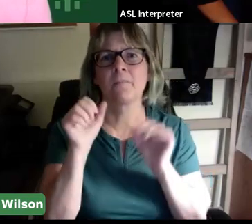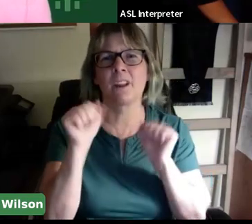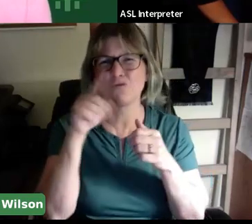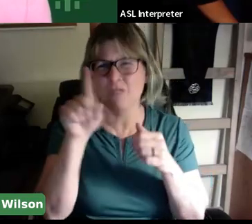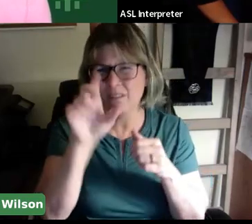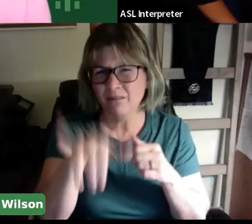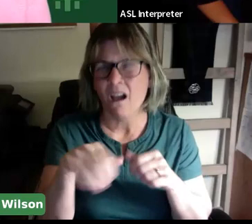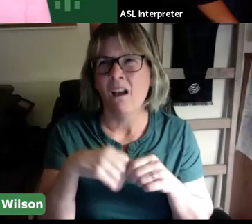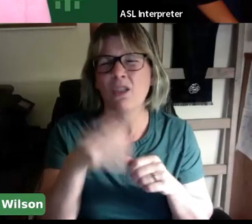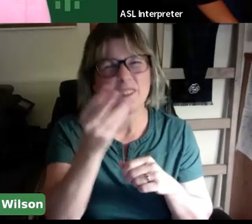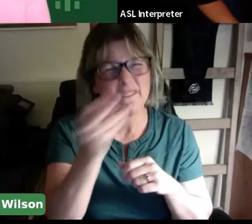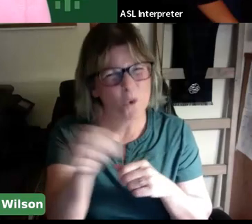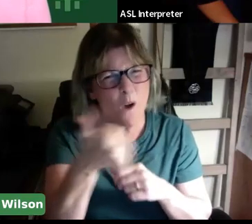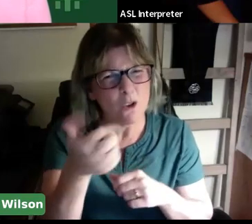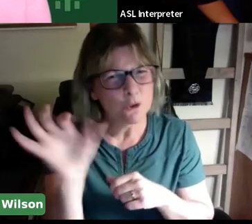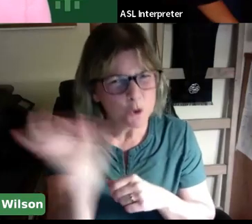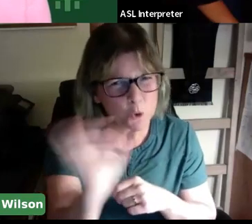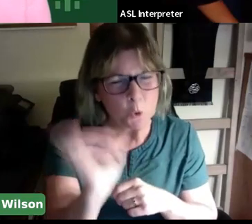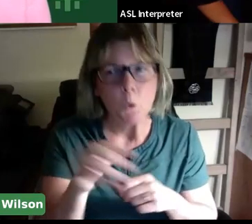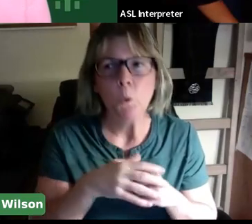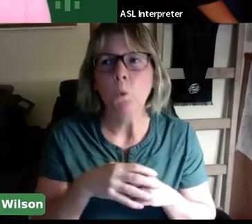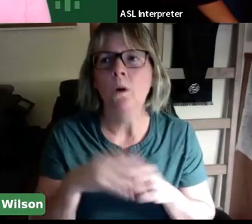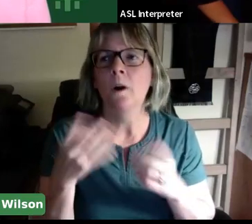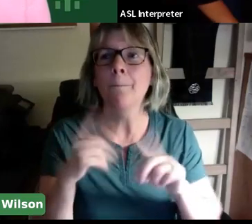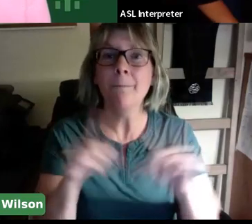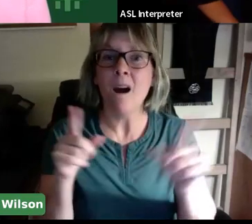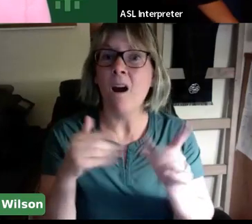I think it was Rev. You might check in on that. There's a few others.